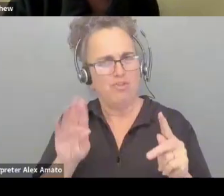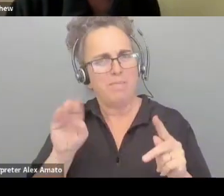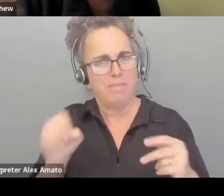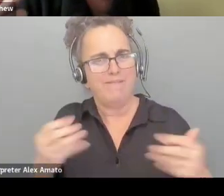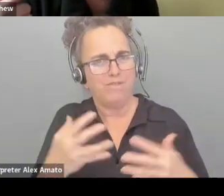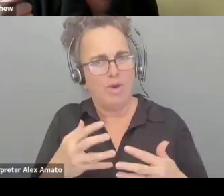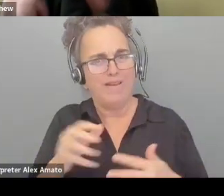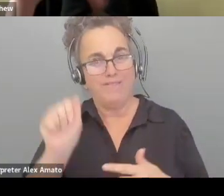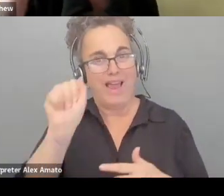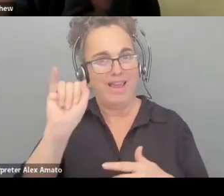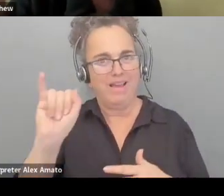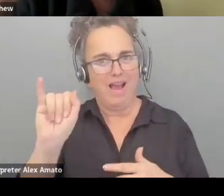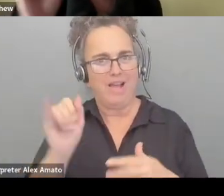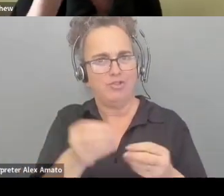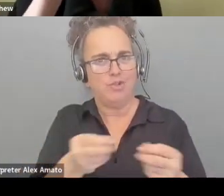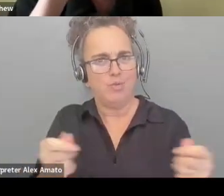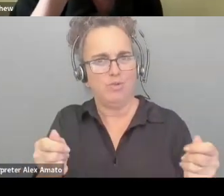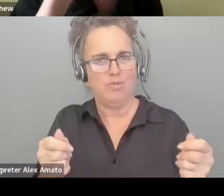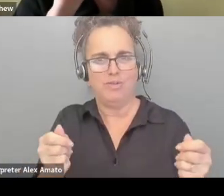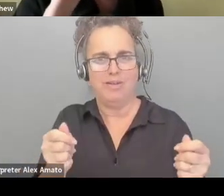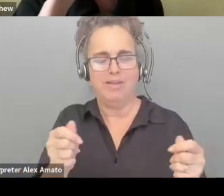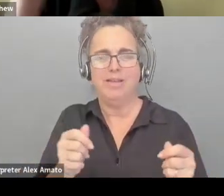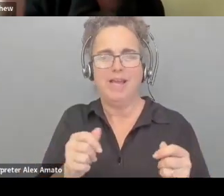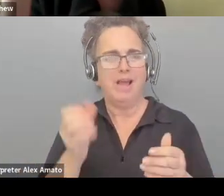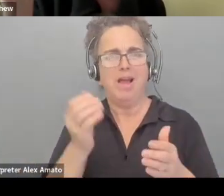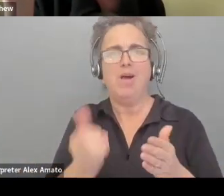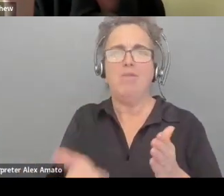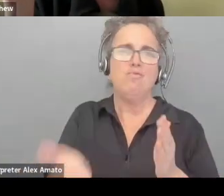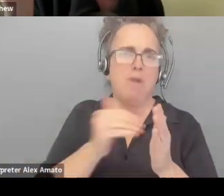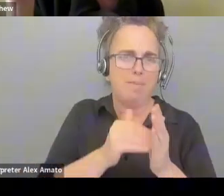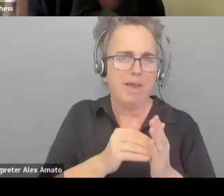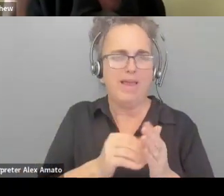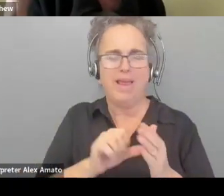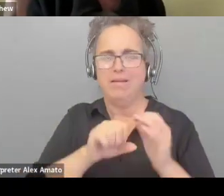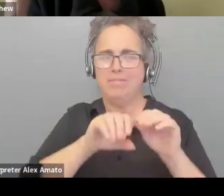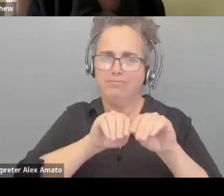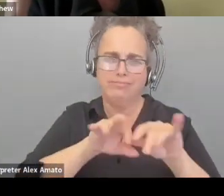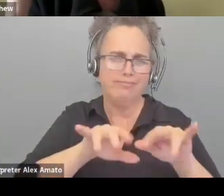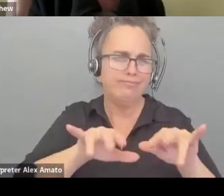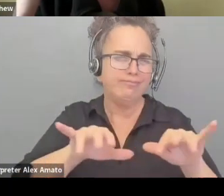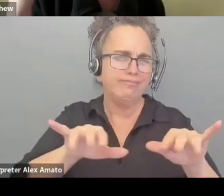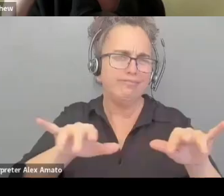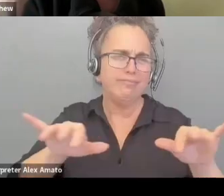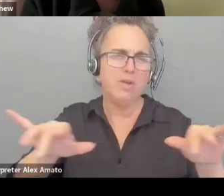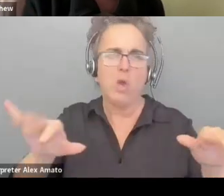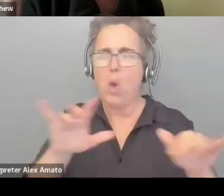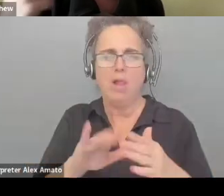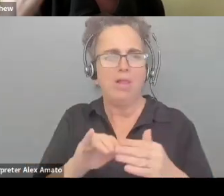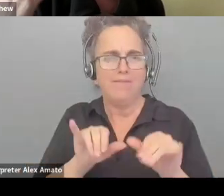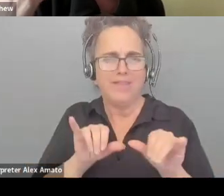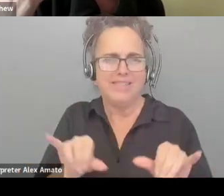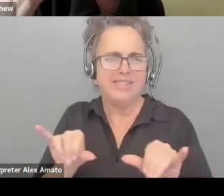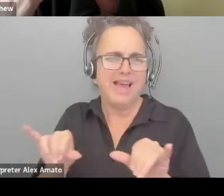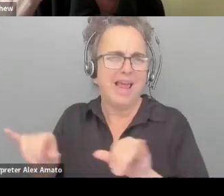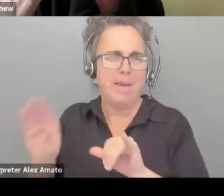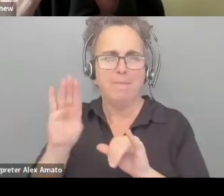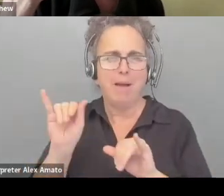of replicate, reify, and and amplify all of these, all of this biased data